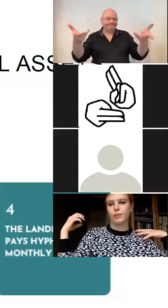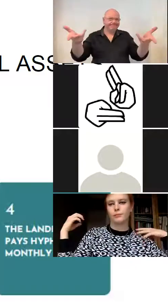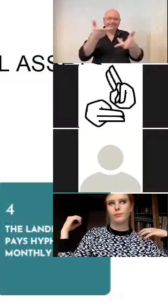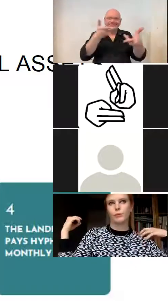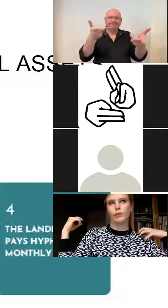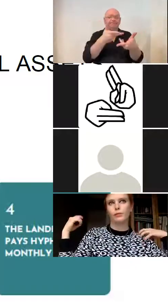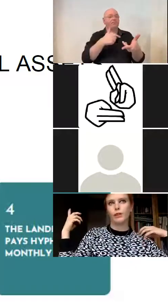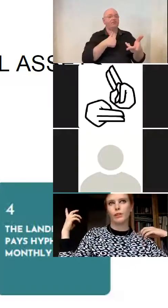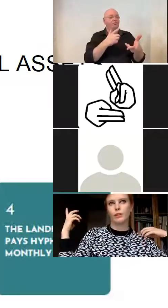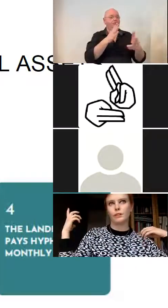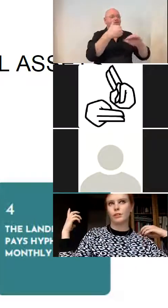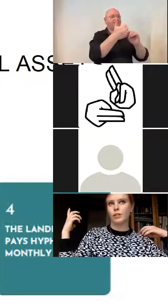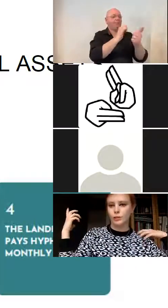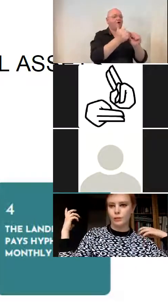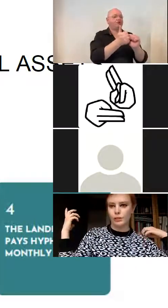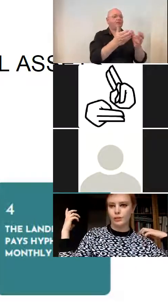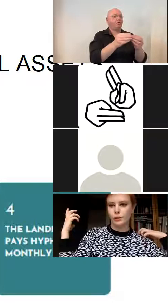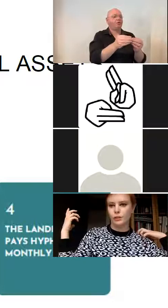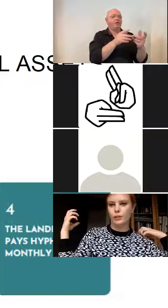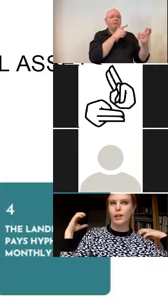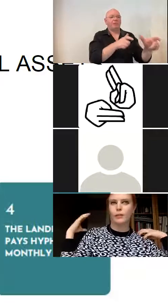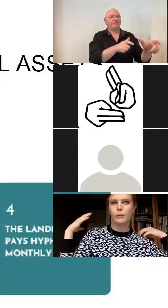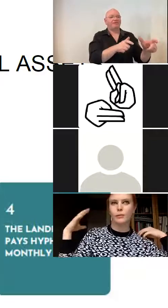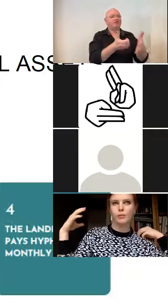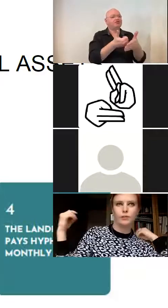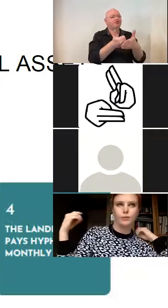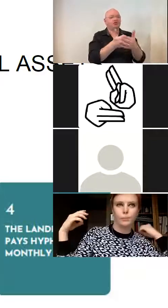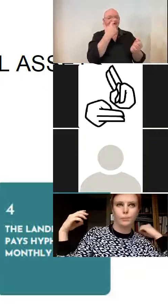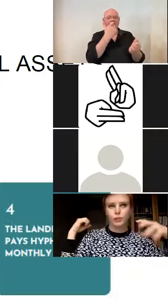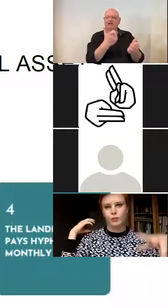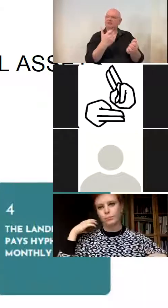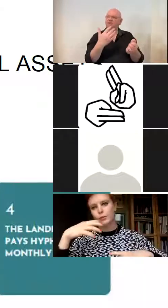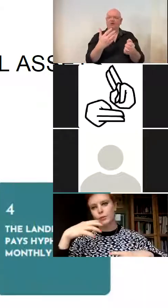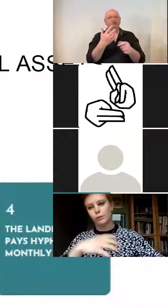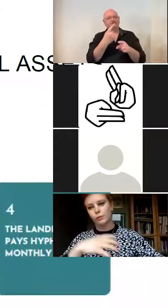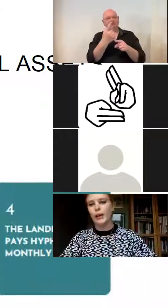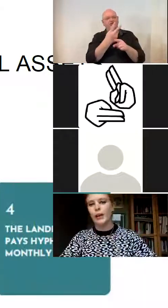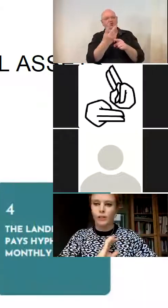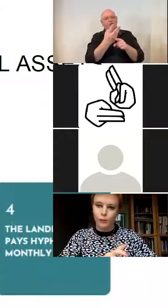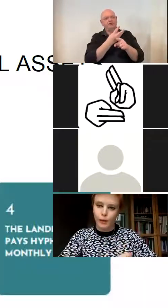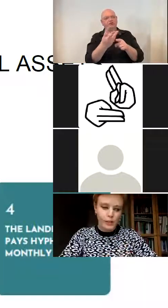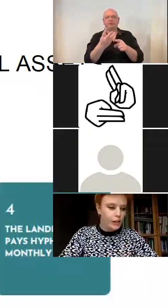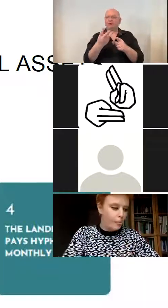about that inclusivity aspect and having artists in a shop, it is amazing what you experience by putting